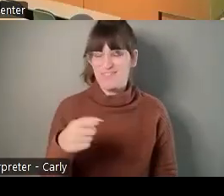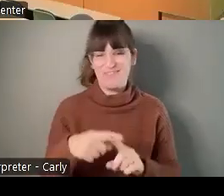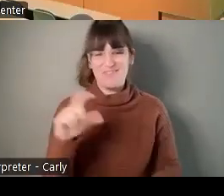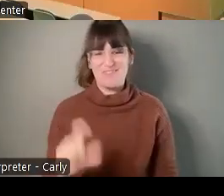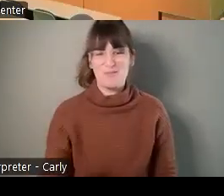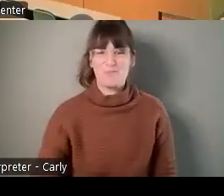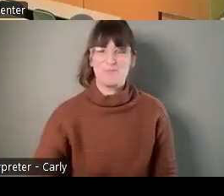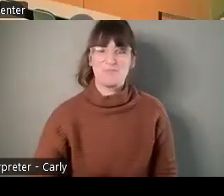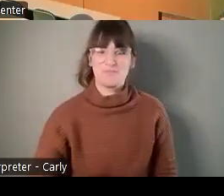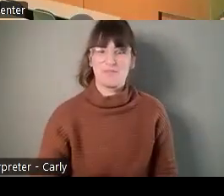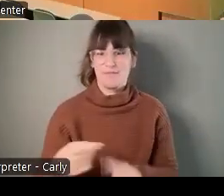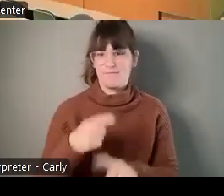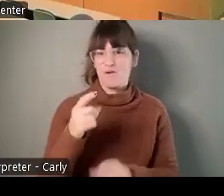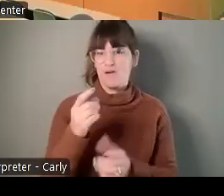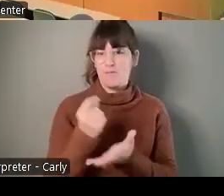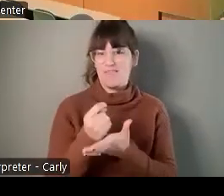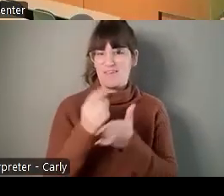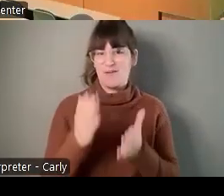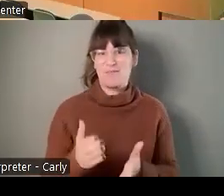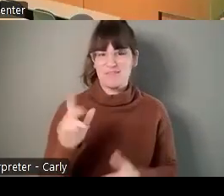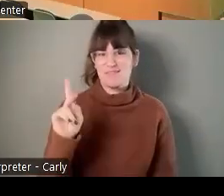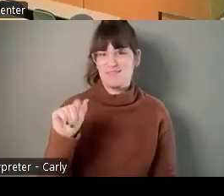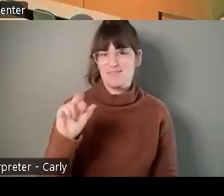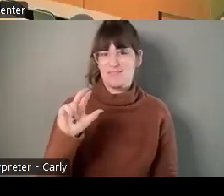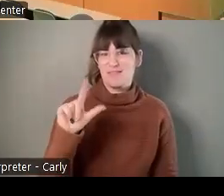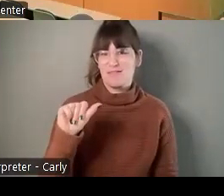this is from one of our therapists in brighter days, Carla Boyce. I'm excited as a clinician